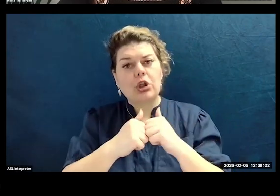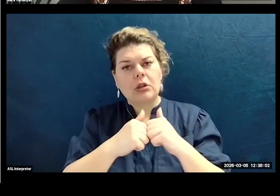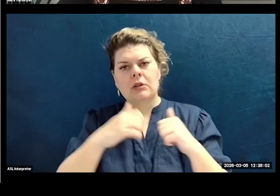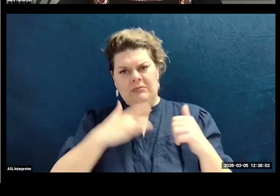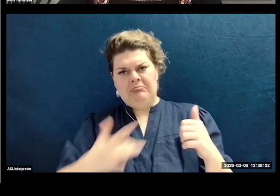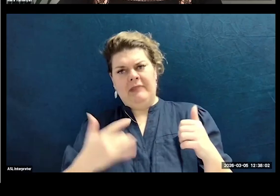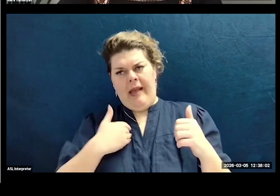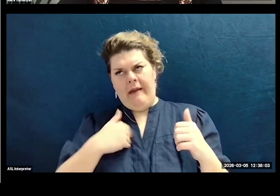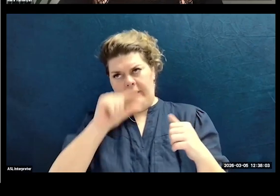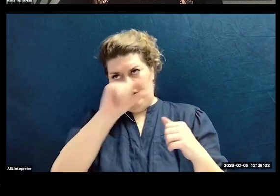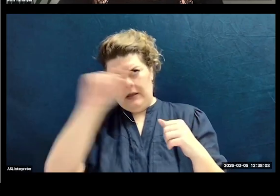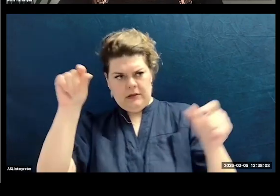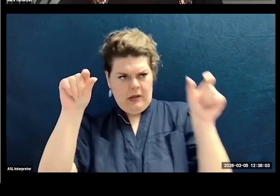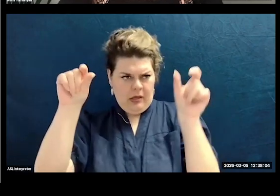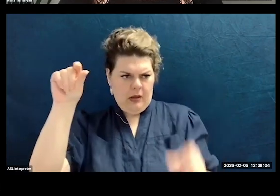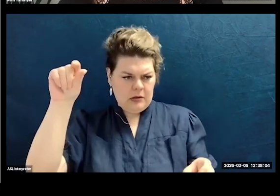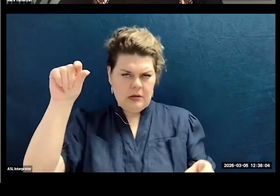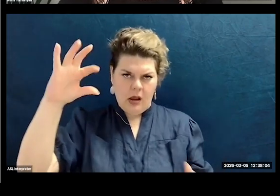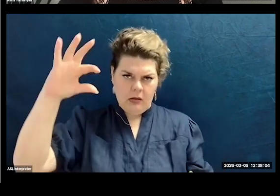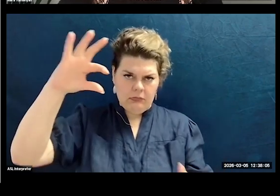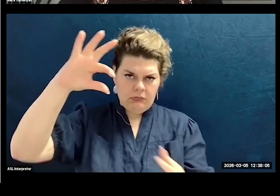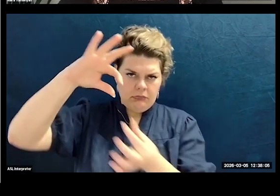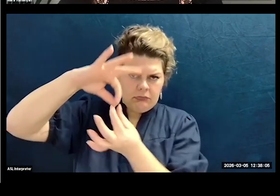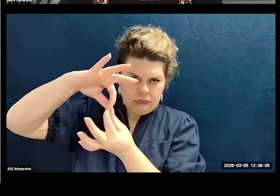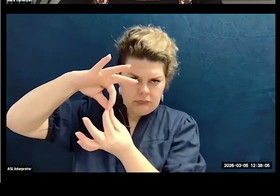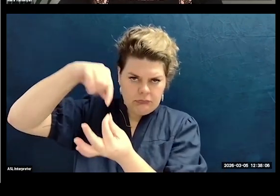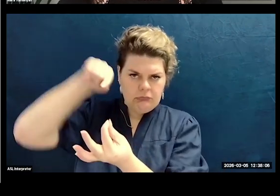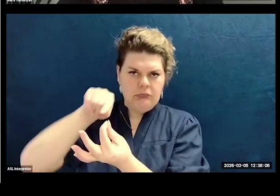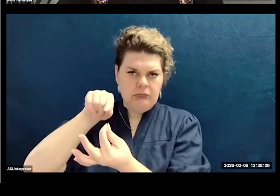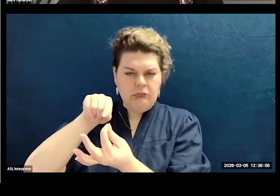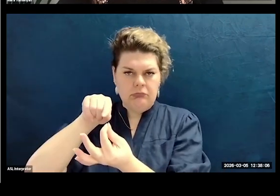between cells, basically, between rows and columns.